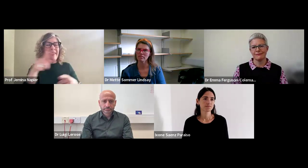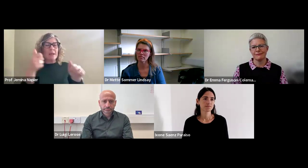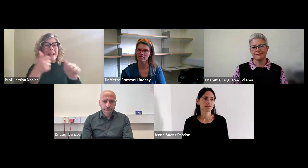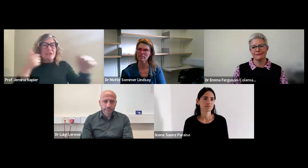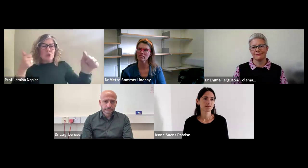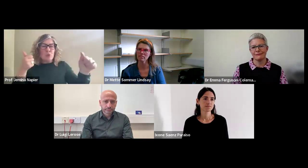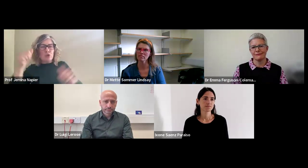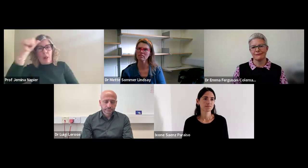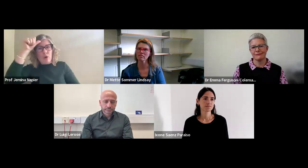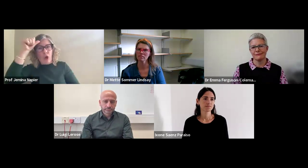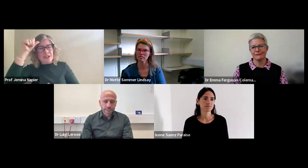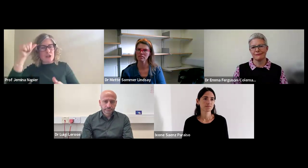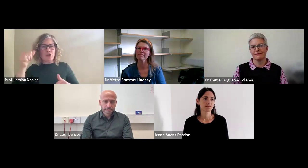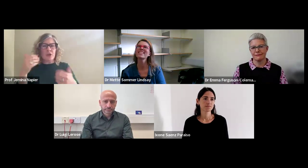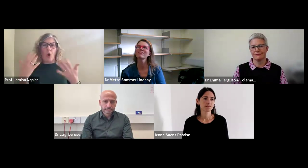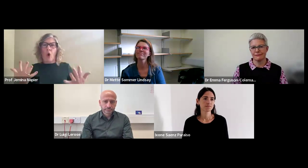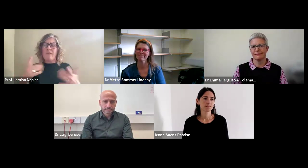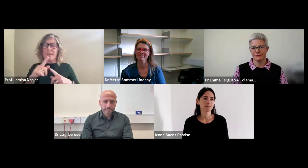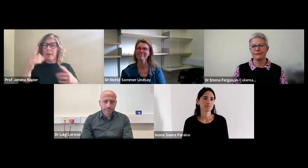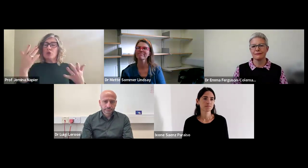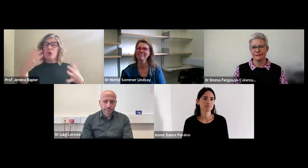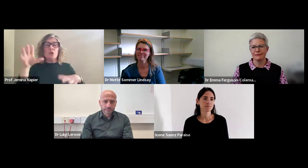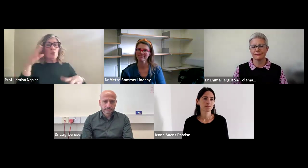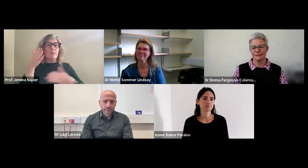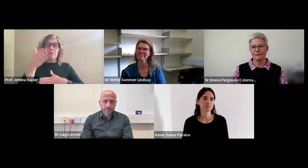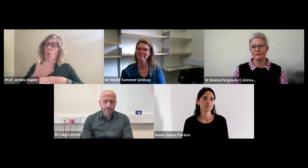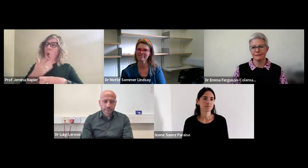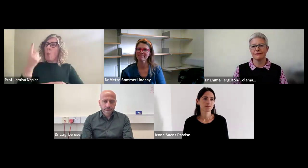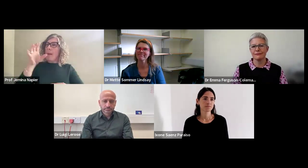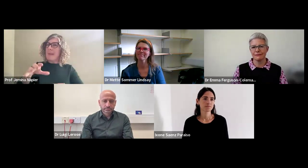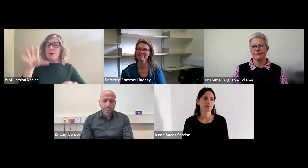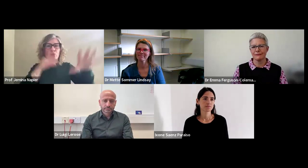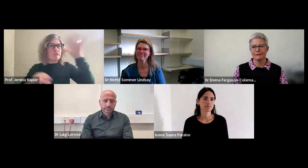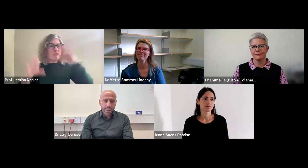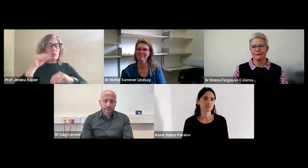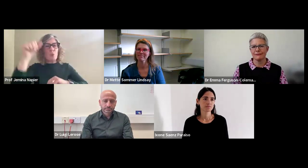but when we talk about deaf academics negotiating institutional knowledge,